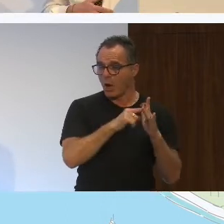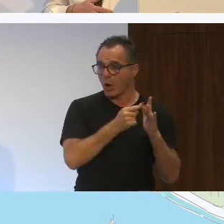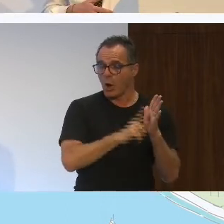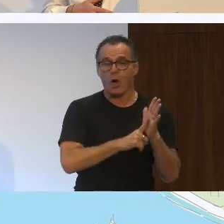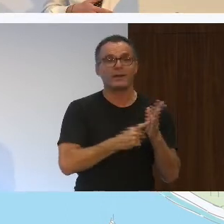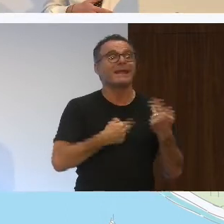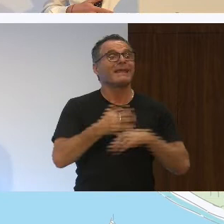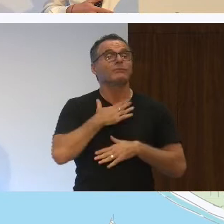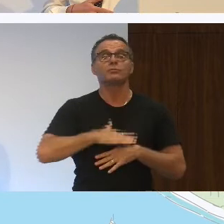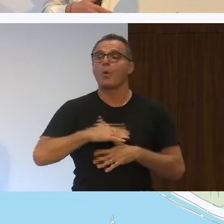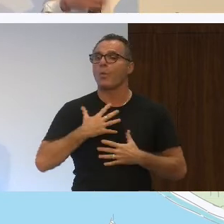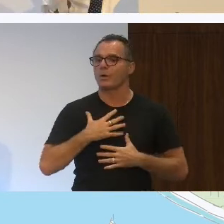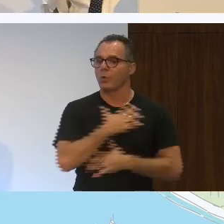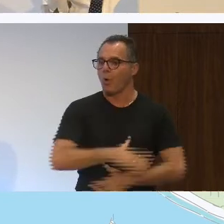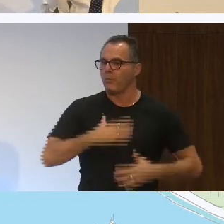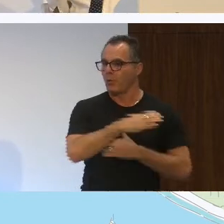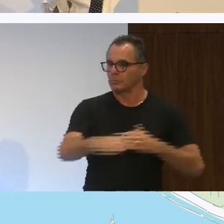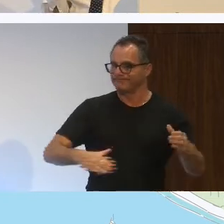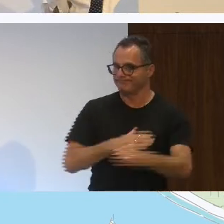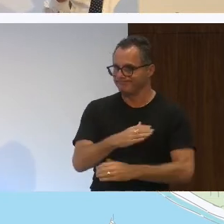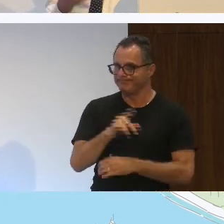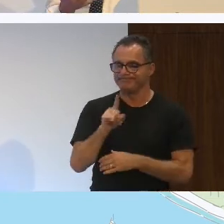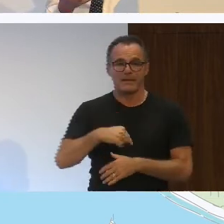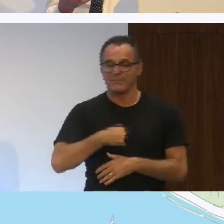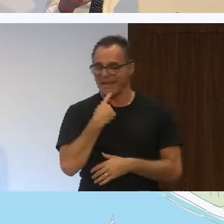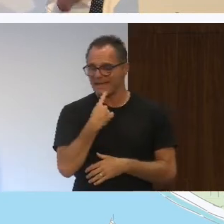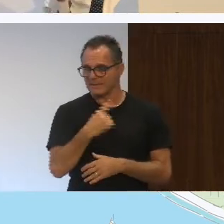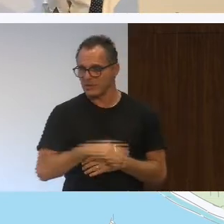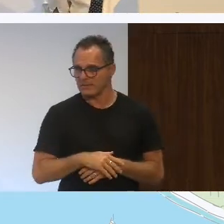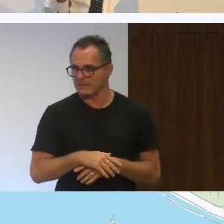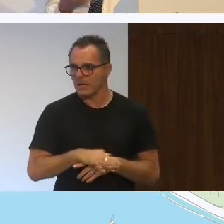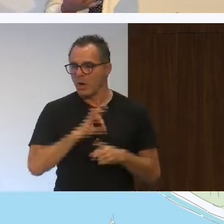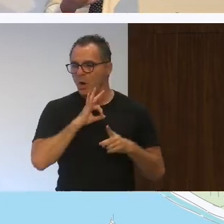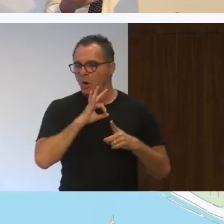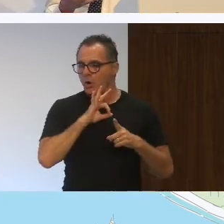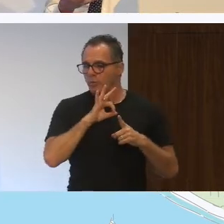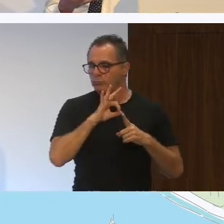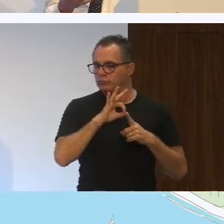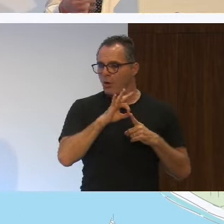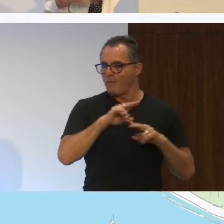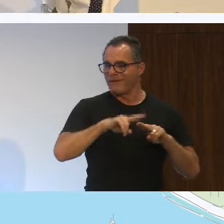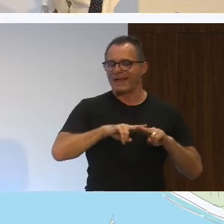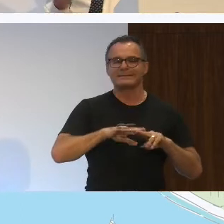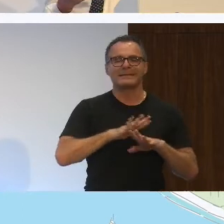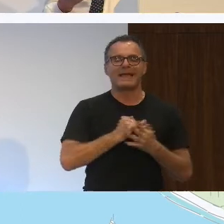then I would suggest prophylactic nonsteroidal anti-inflammatory drugs with a long acting